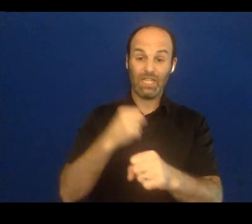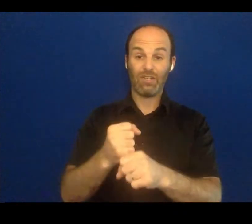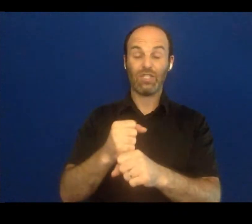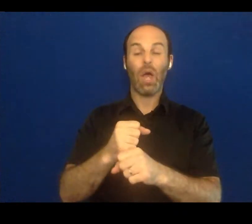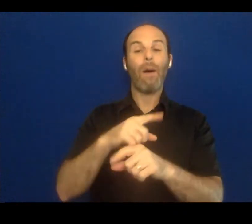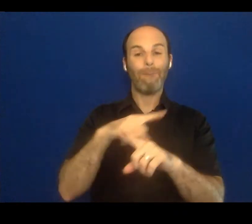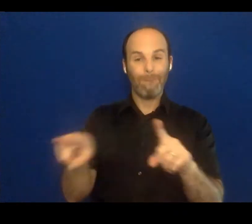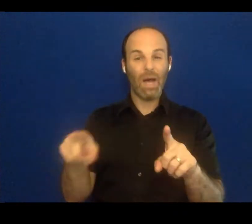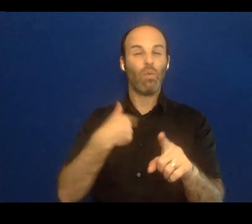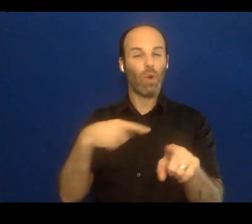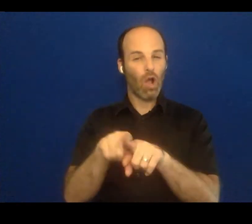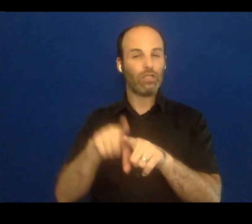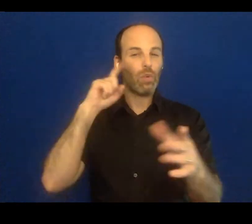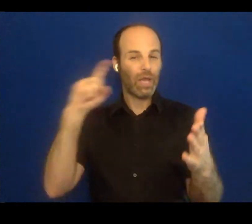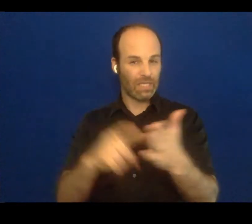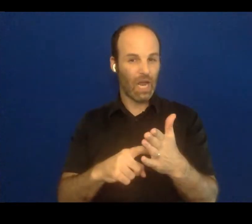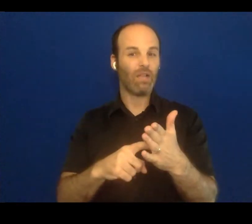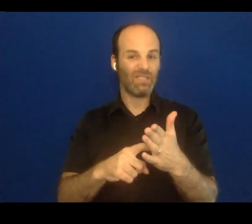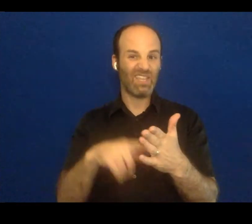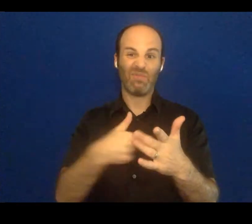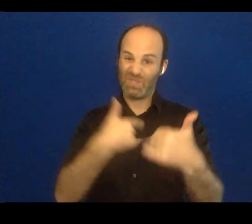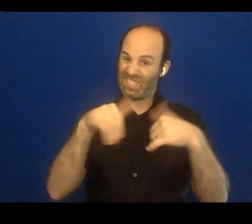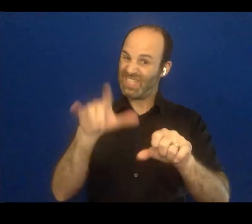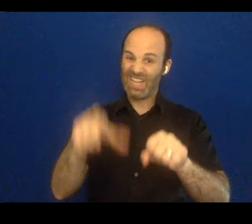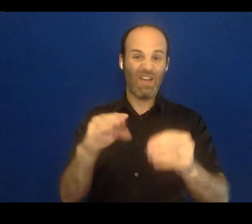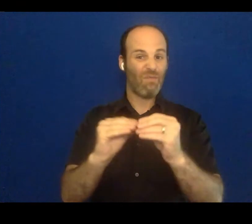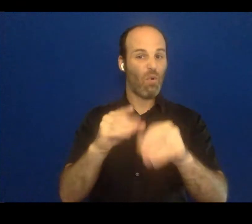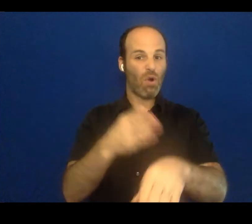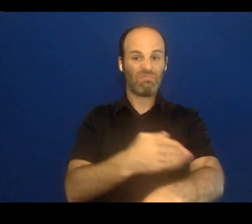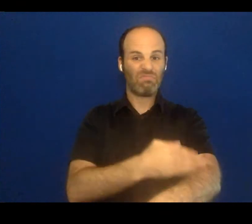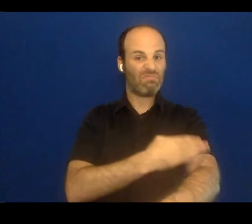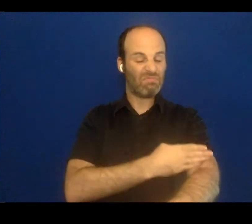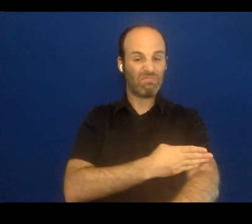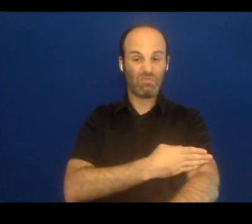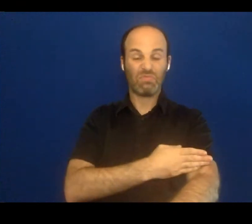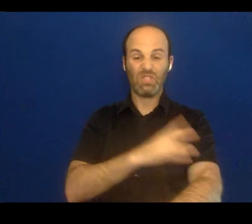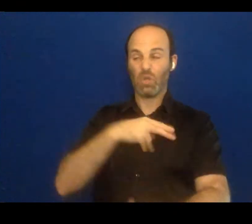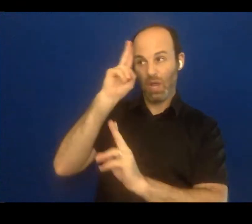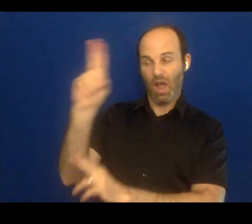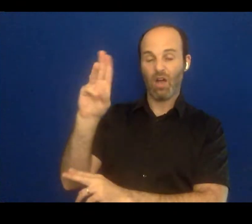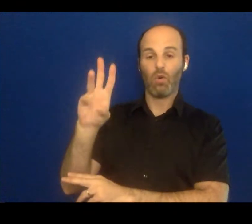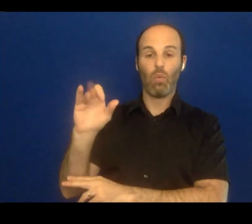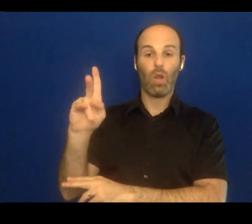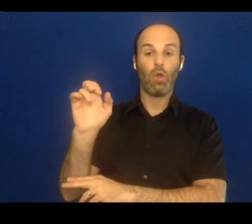WILLOWBROOK AND ACKNOWLEDGE THAT WE HAVE FAR TO GO. TODAY'S PANEL WILL FOCUS ON ABLEISM AND ACCESS TO HEALTHCARE